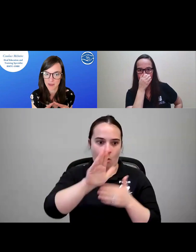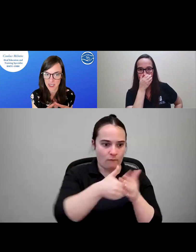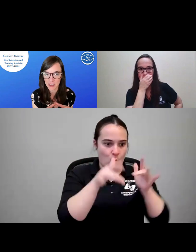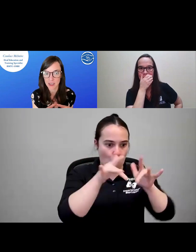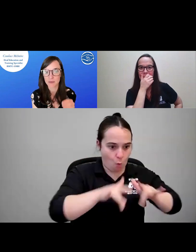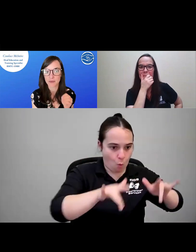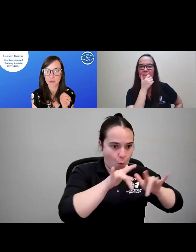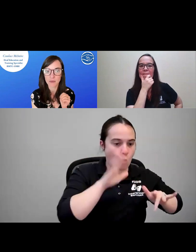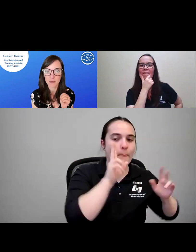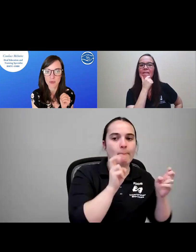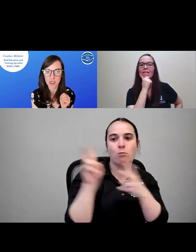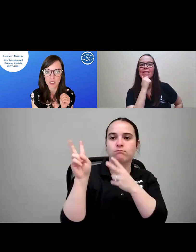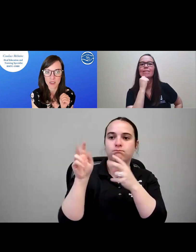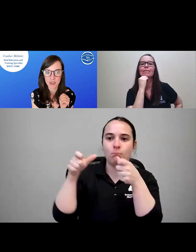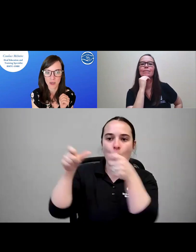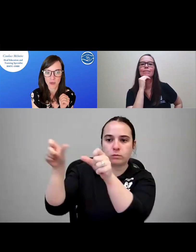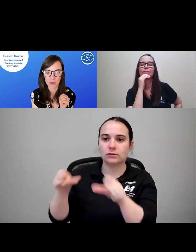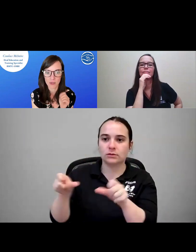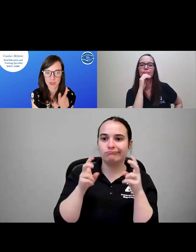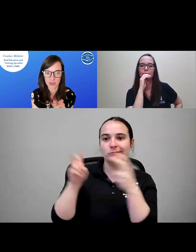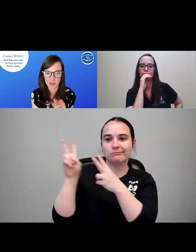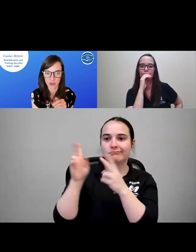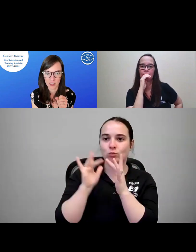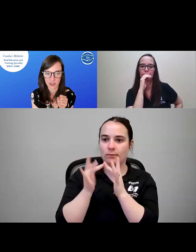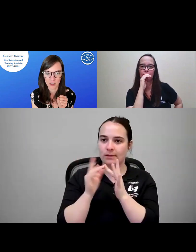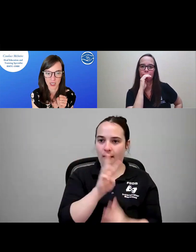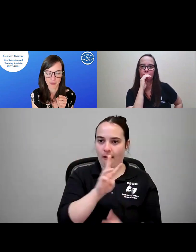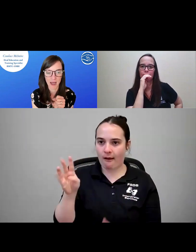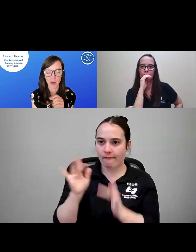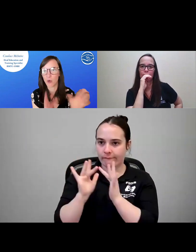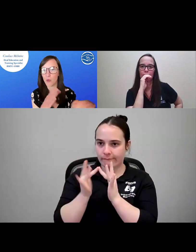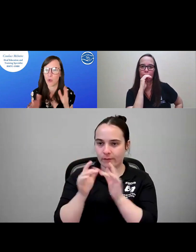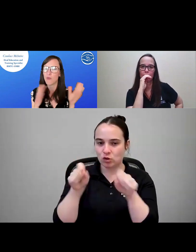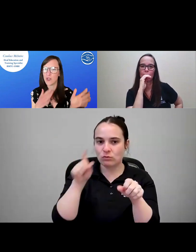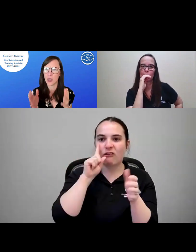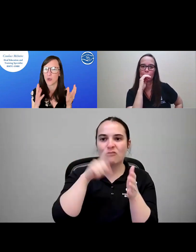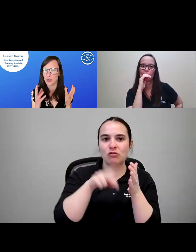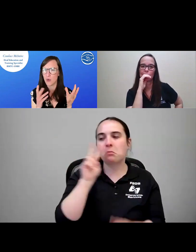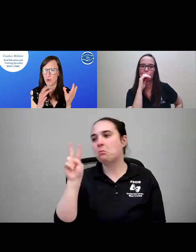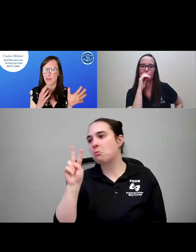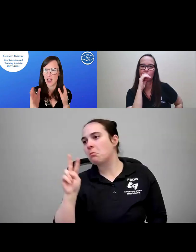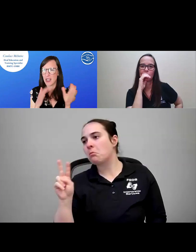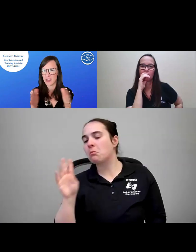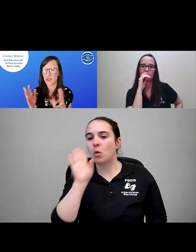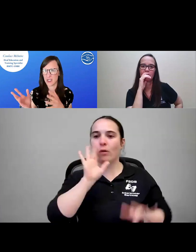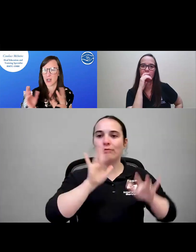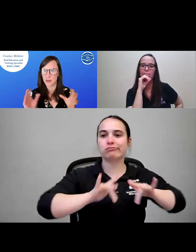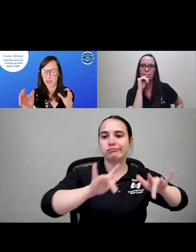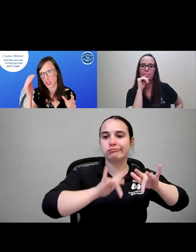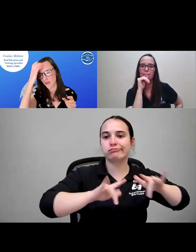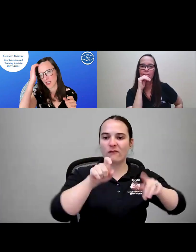our website. So, you can check back. We'll video we have to edit the video and make sure